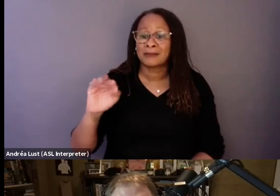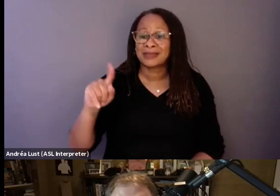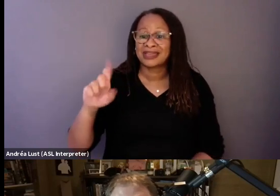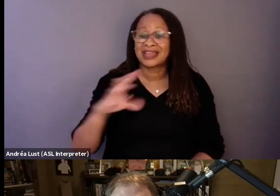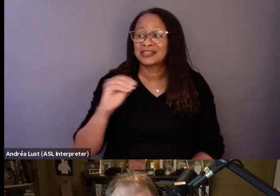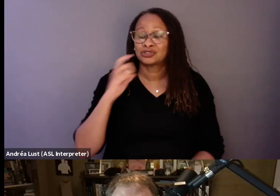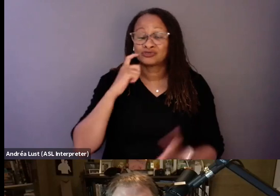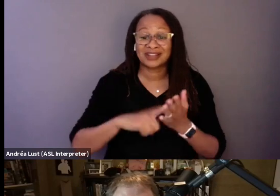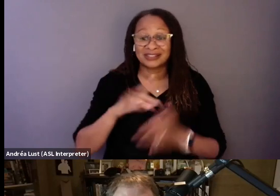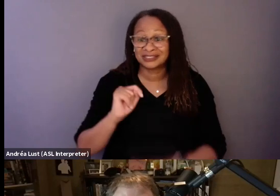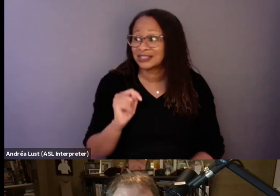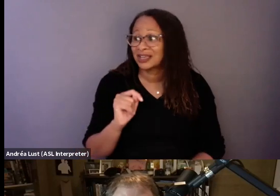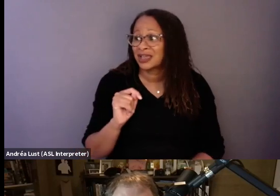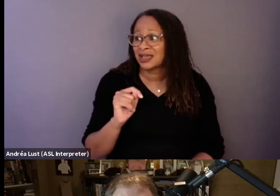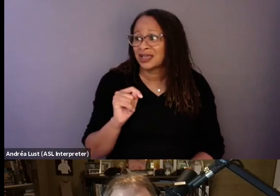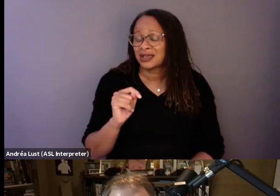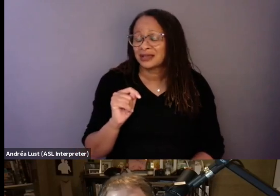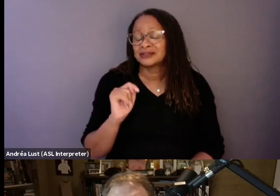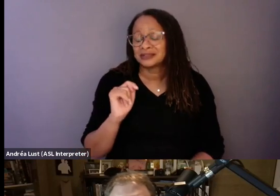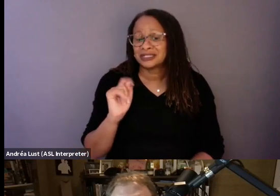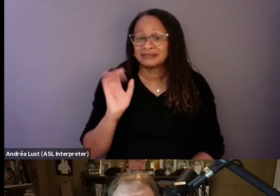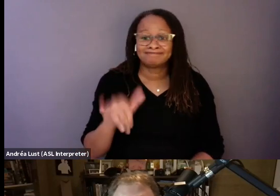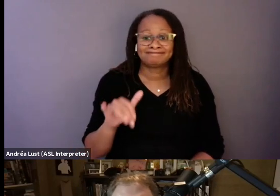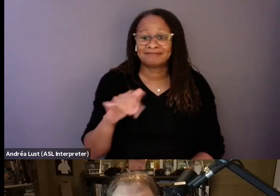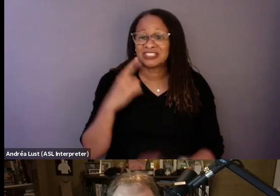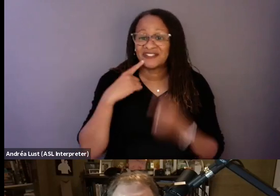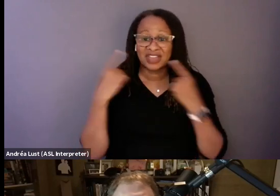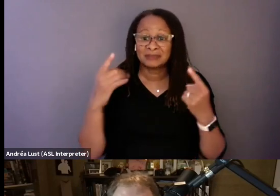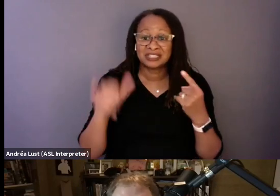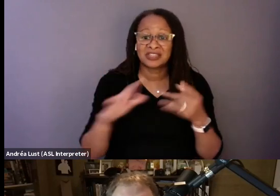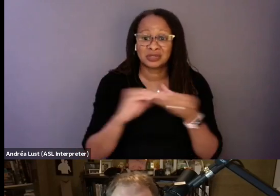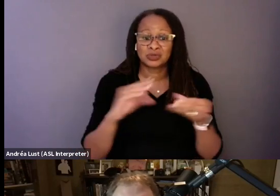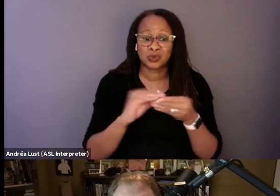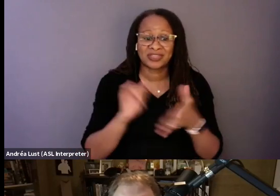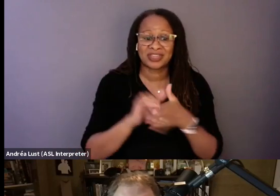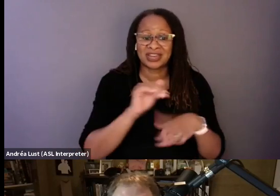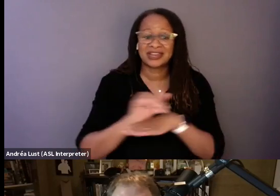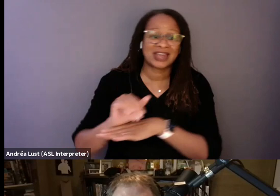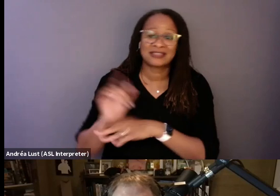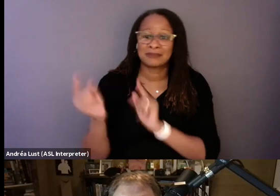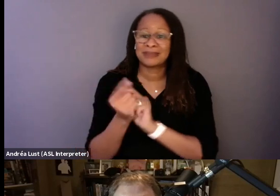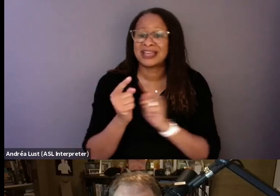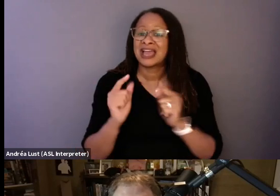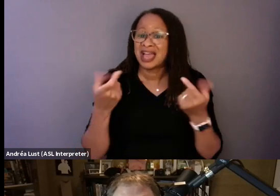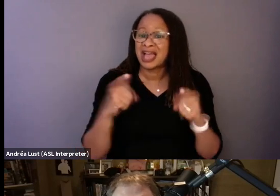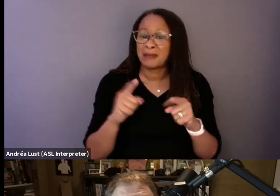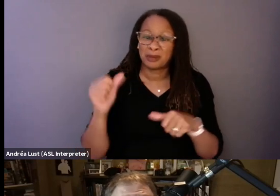and it's legendary that story that the night they met they stayed up all night in the bar talking about things